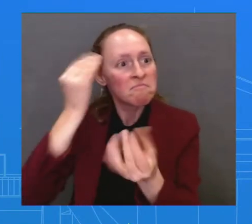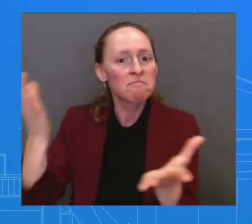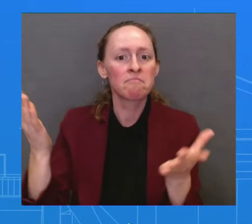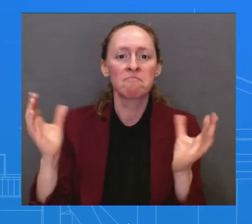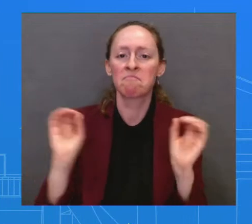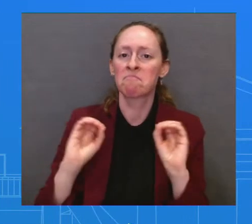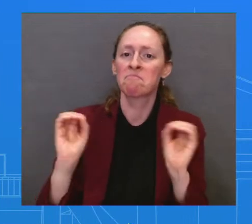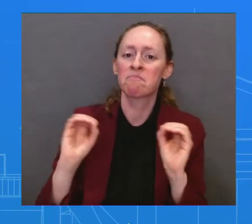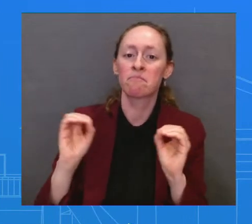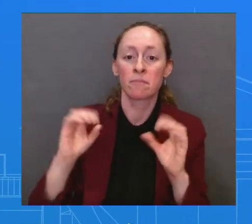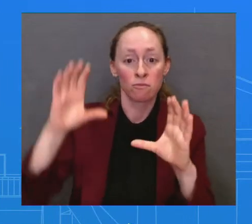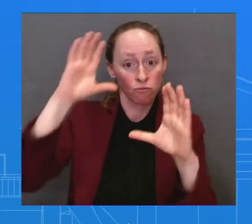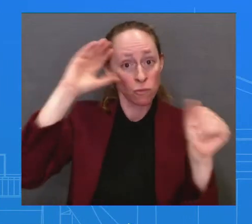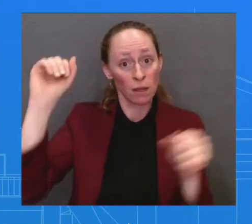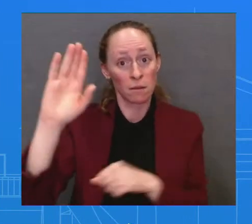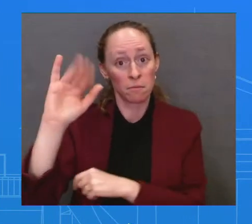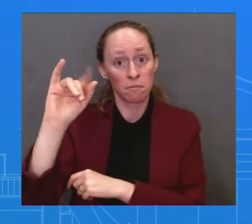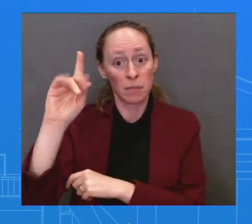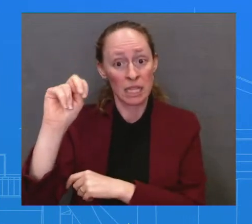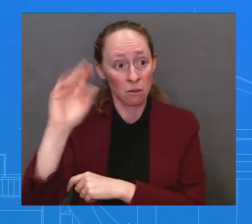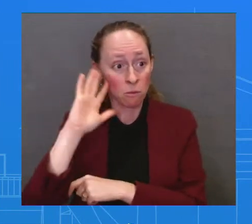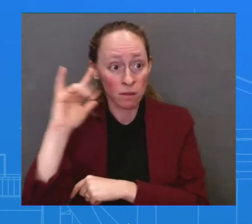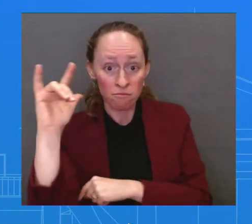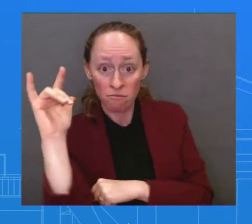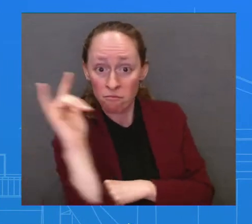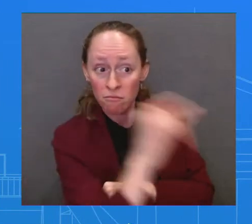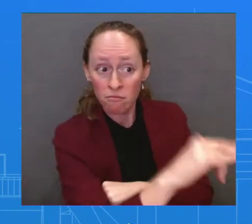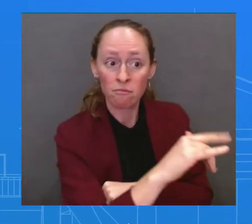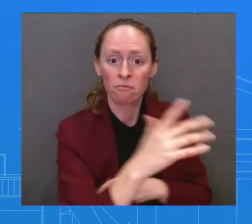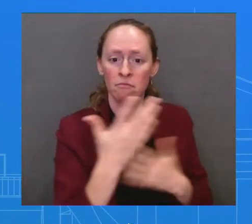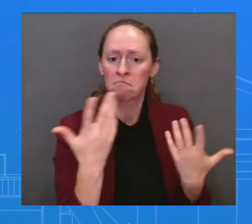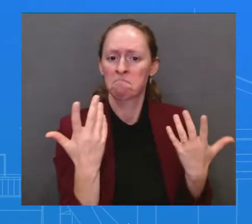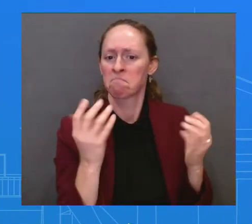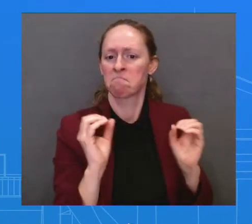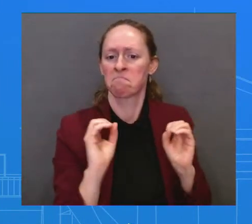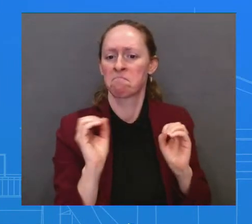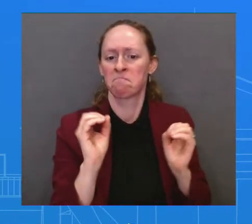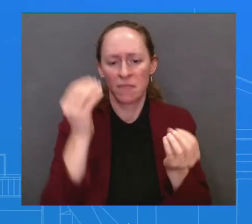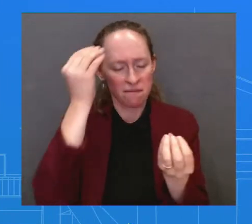Yes. The Press: Jake, you've expressed your confidence that Congress will, in the not-too-distant future,